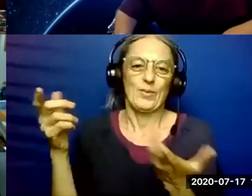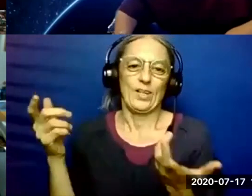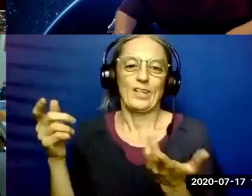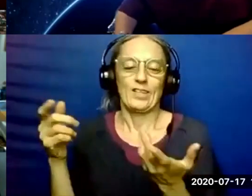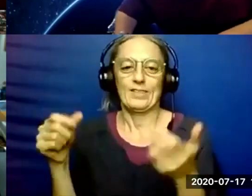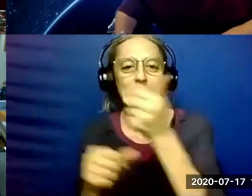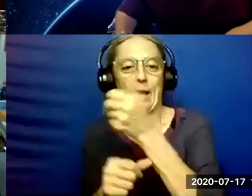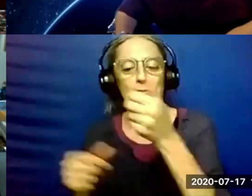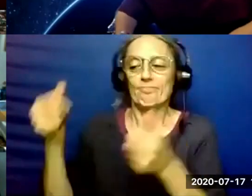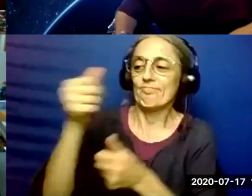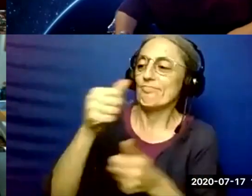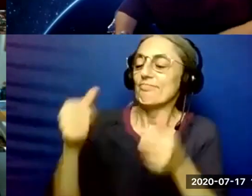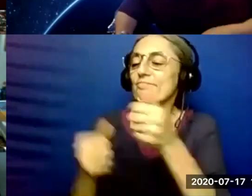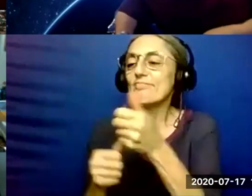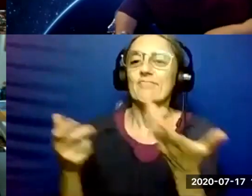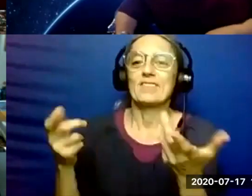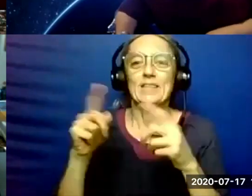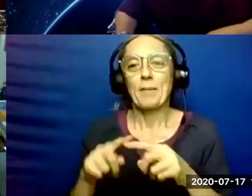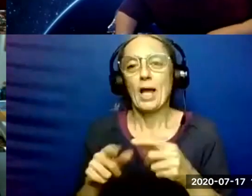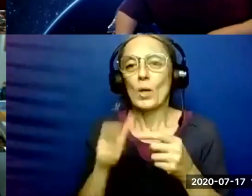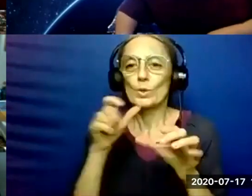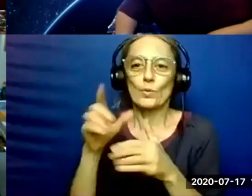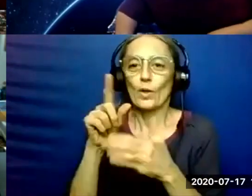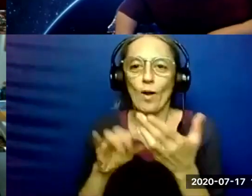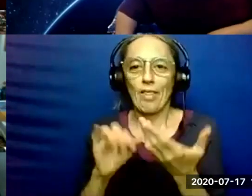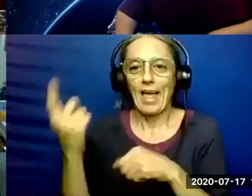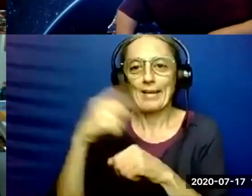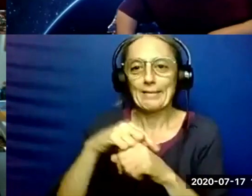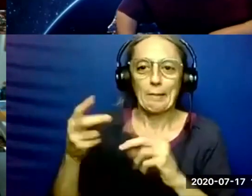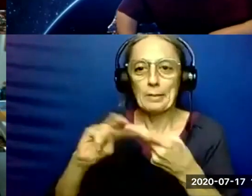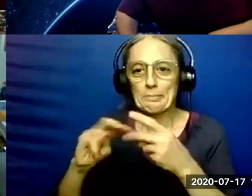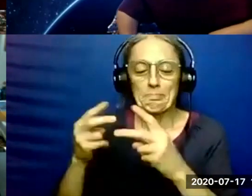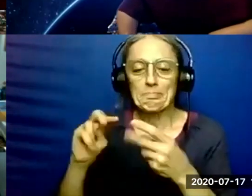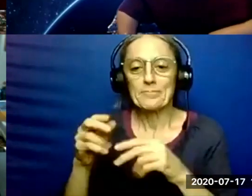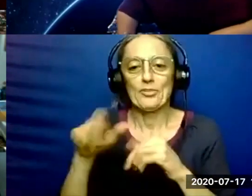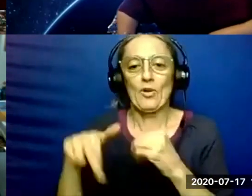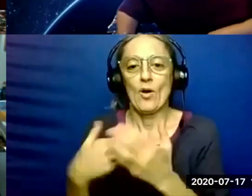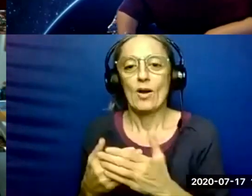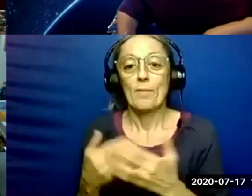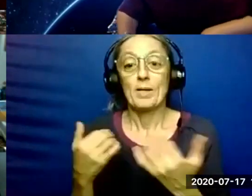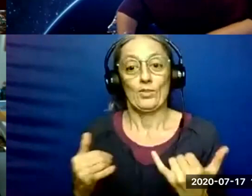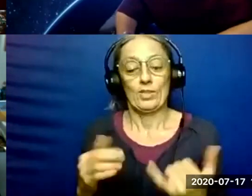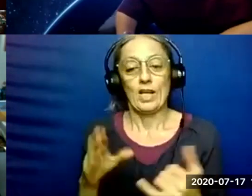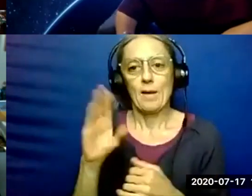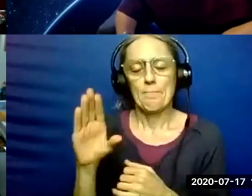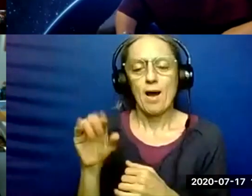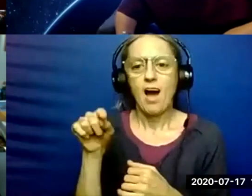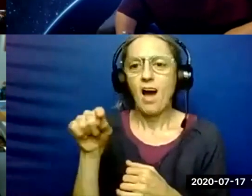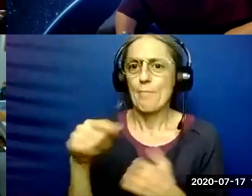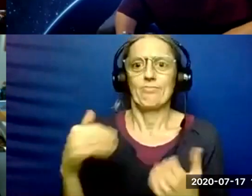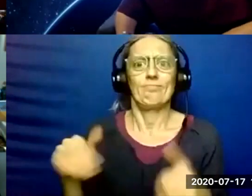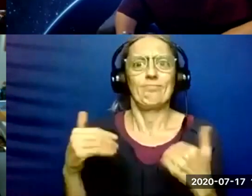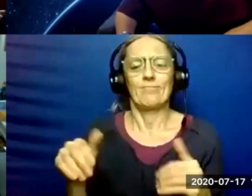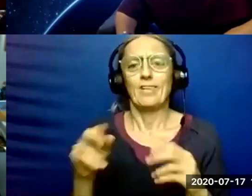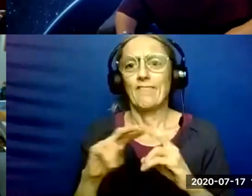But the reality is Bob is such a thoughtful, articulate, driven